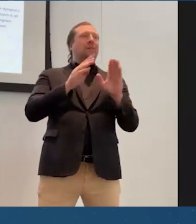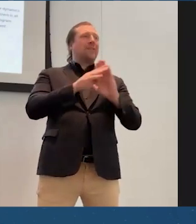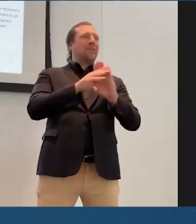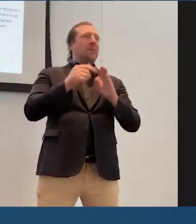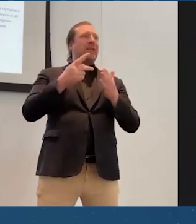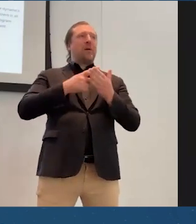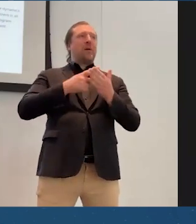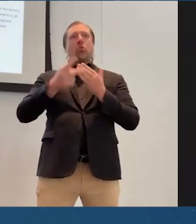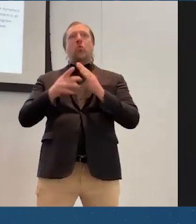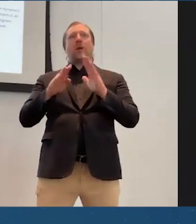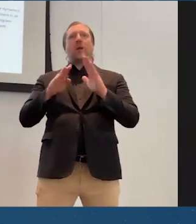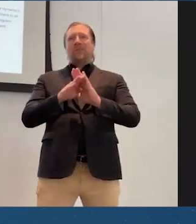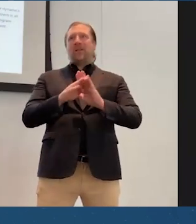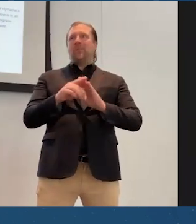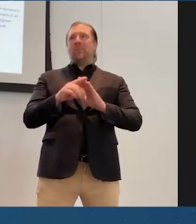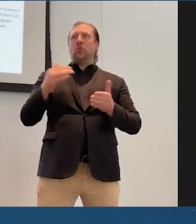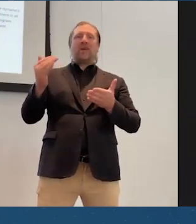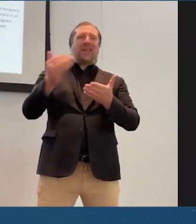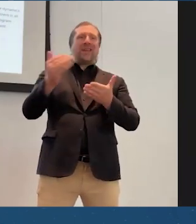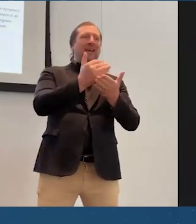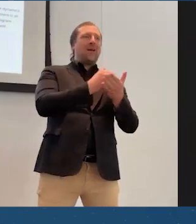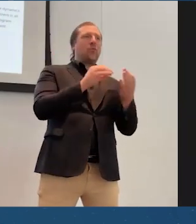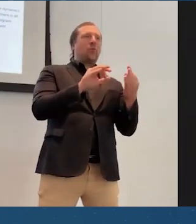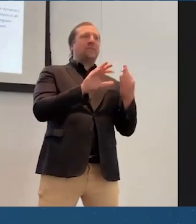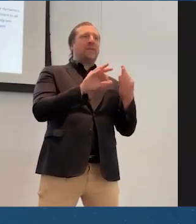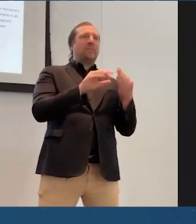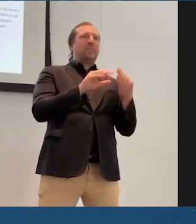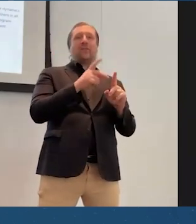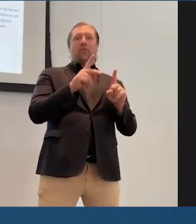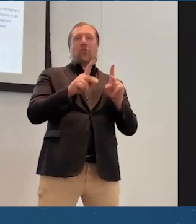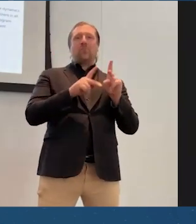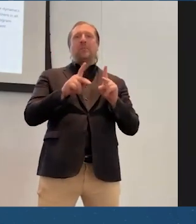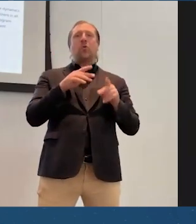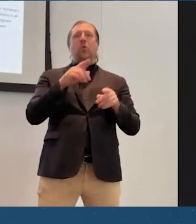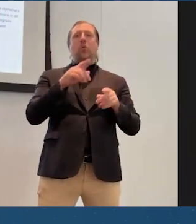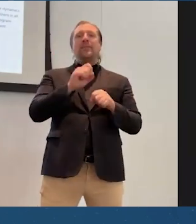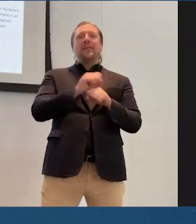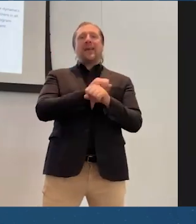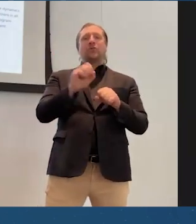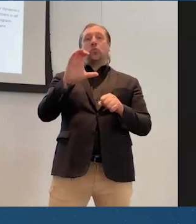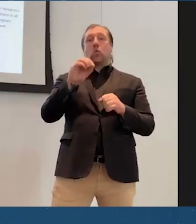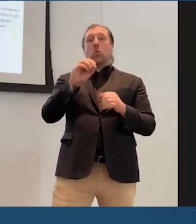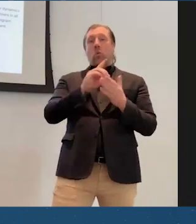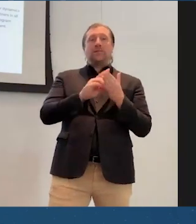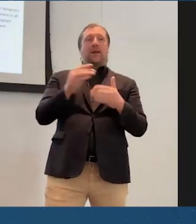So we gather a ton of feedback from folks on the actual co-design process, and we